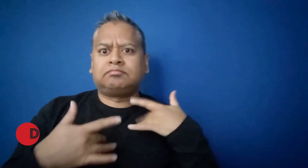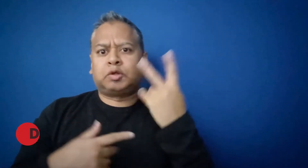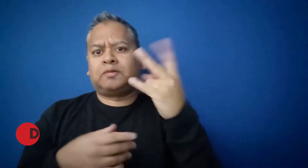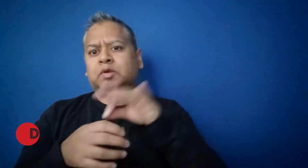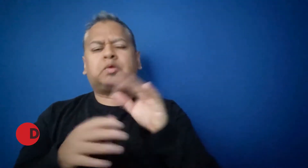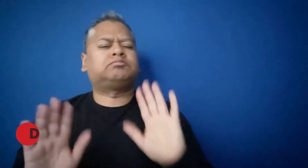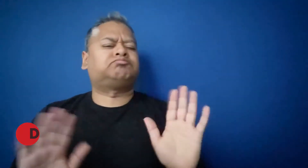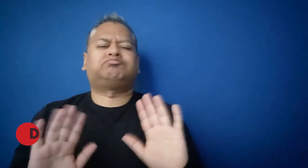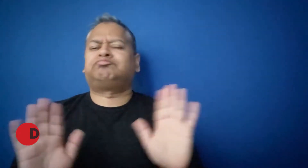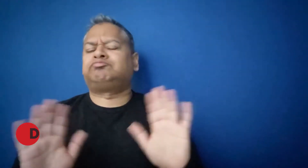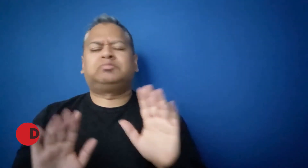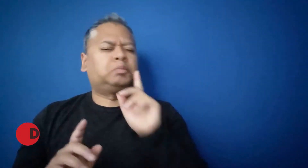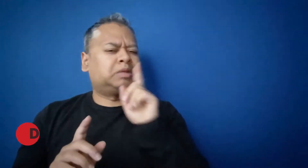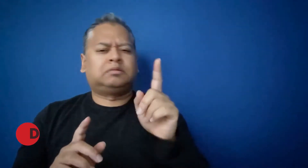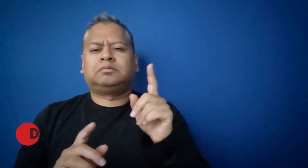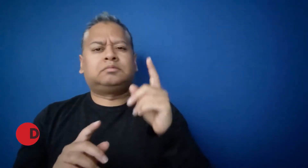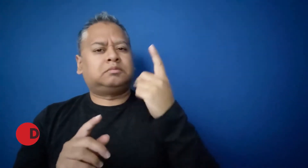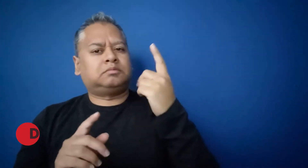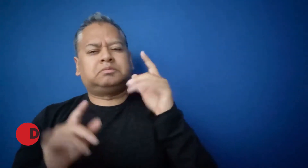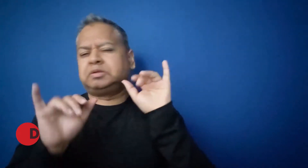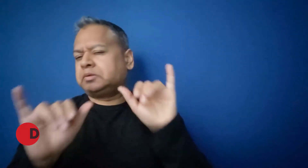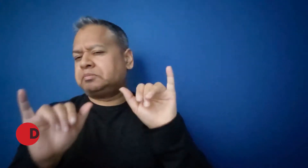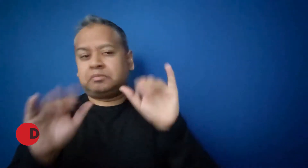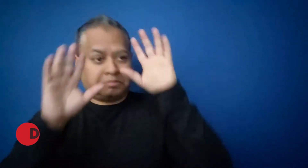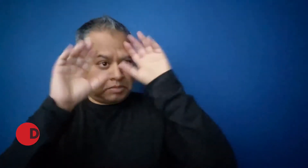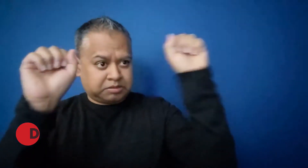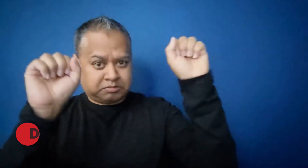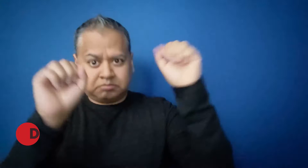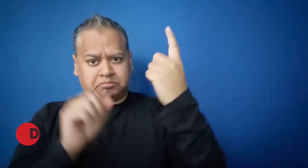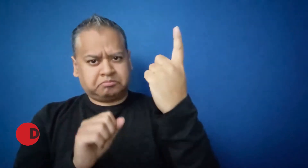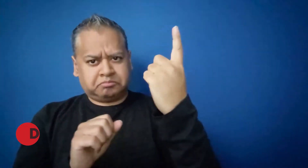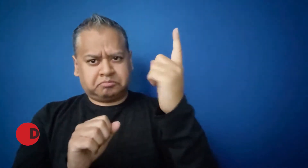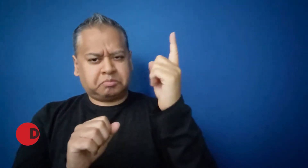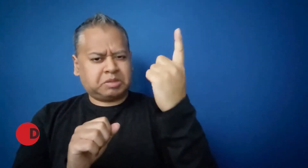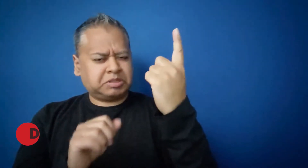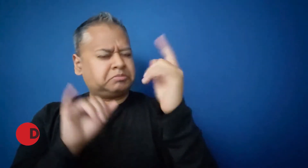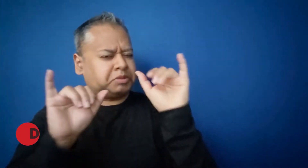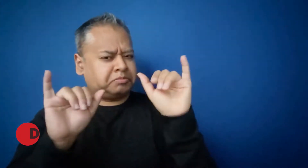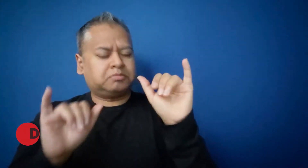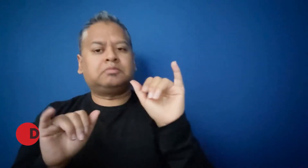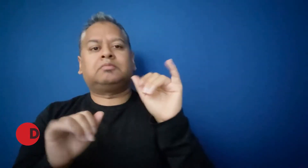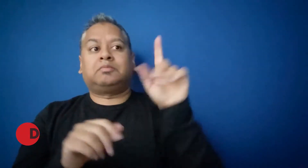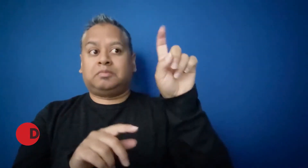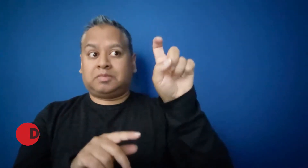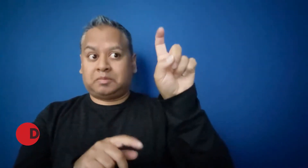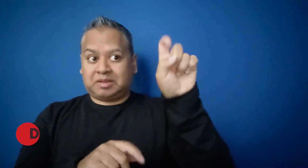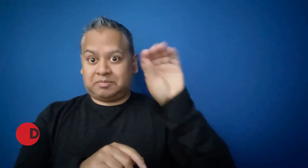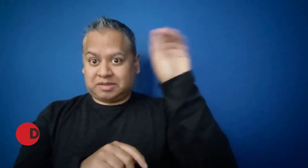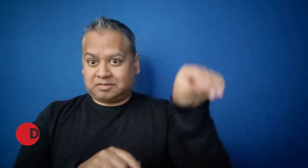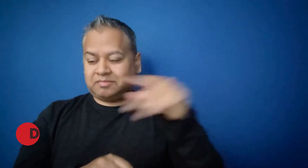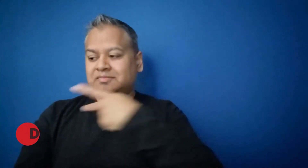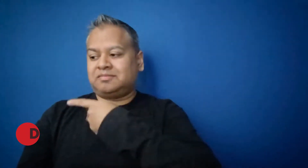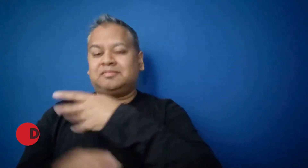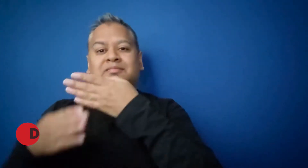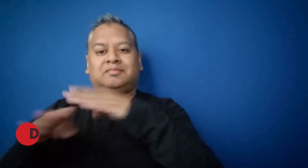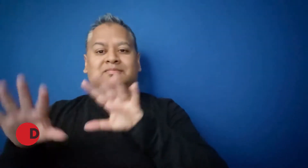Some were concerned it counts as two votes, it isn't. Technically there is one president, 100%.